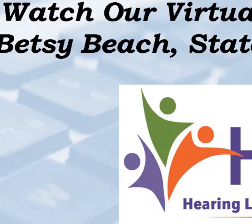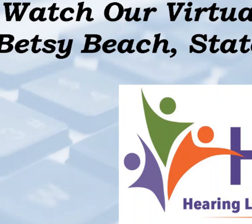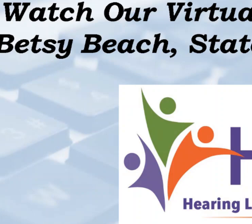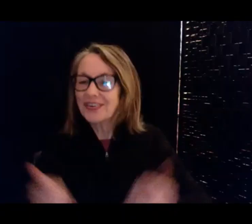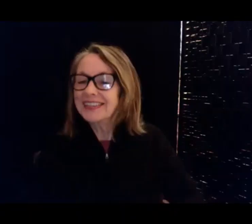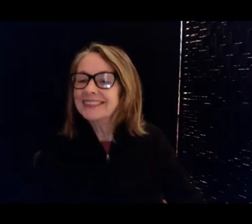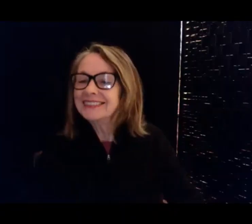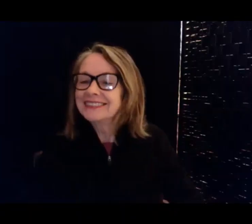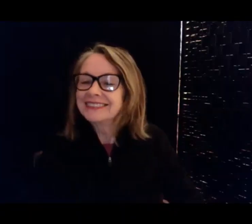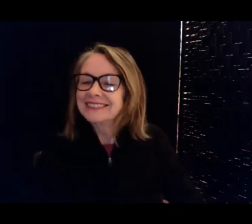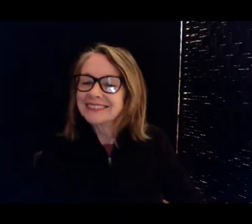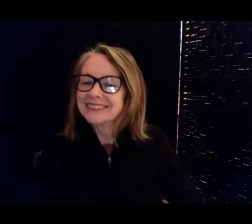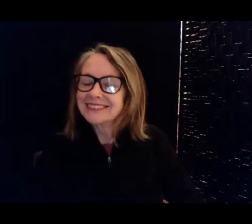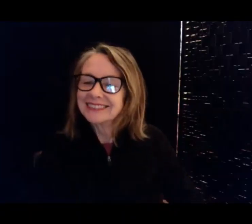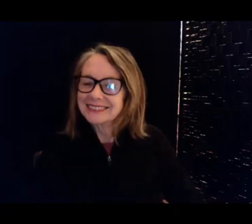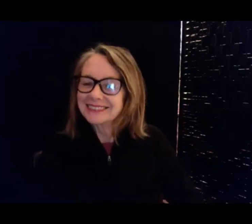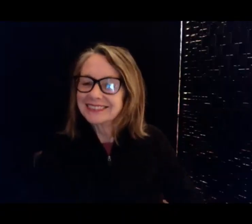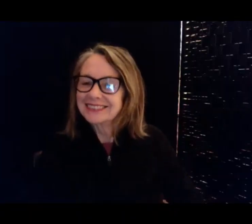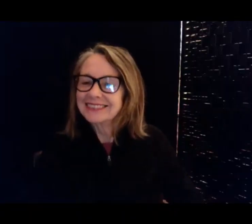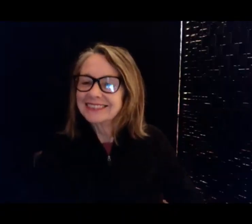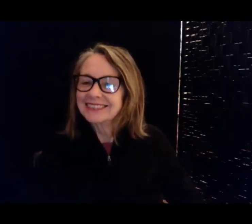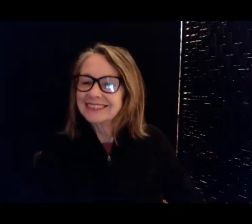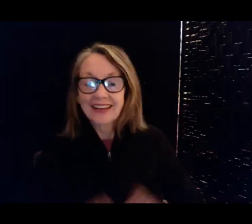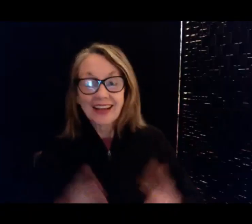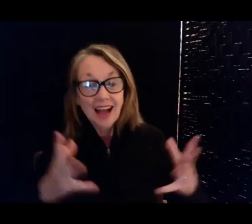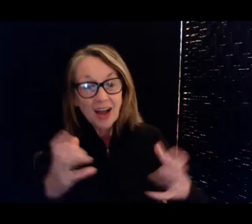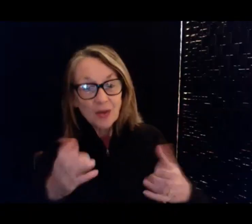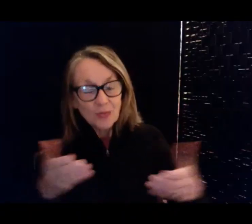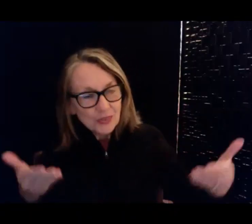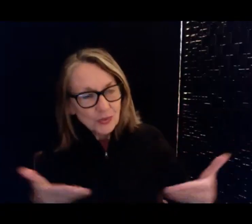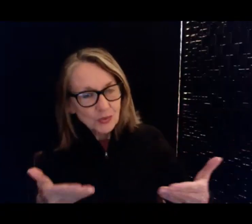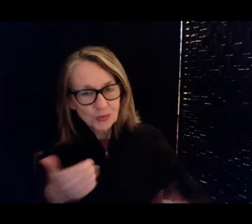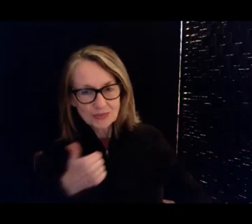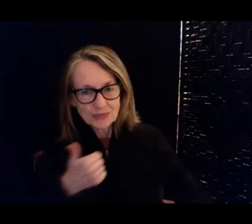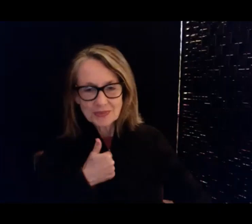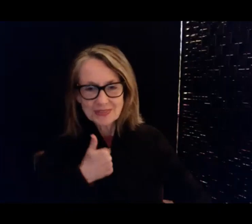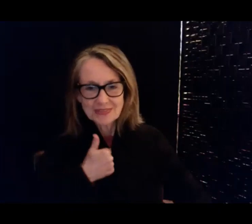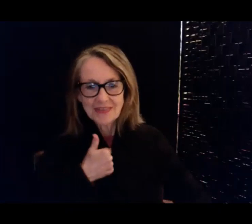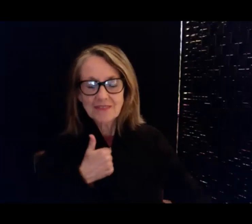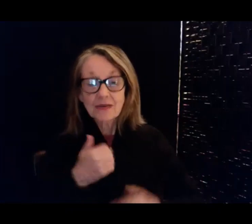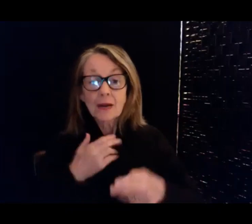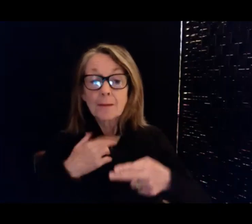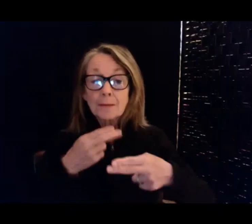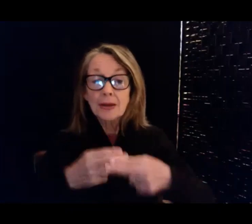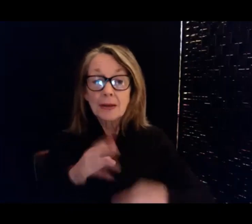I want to introduce myself my name is Betsy Beach